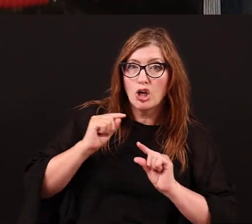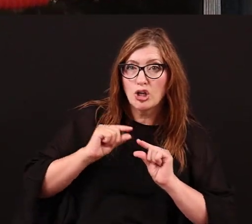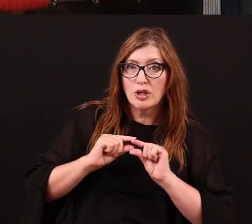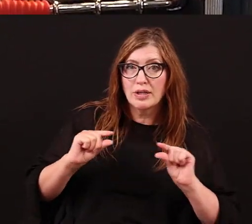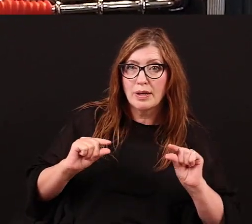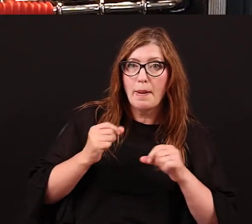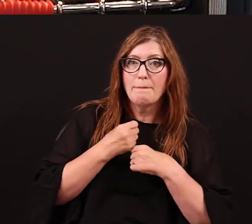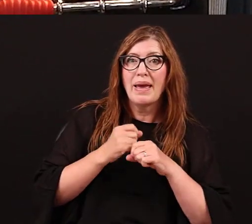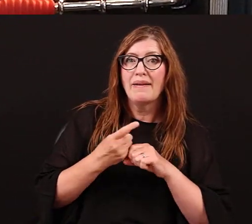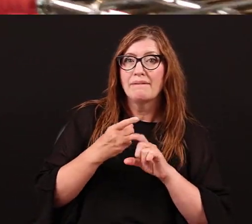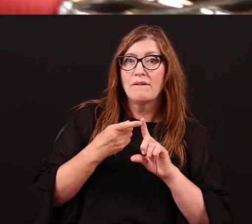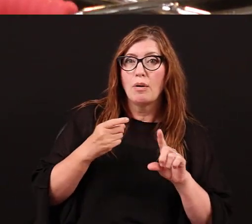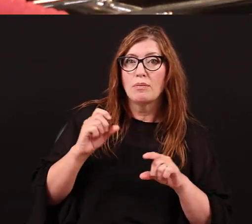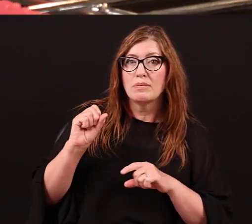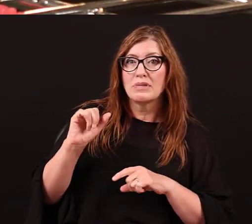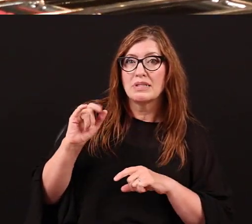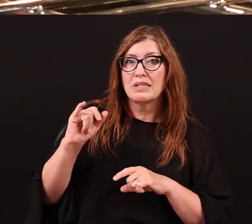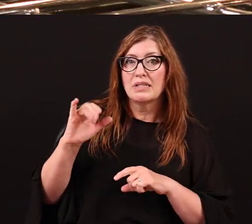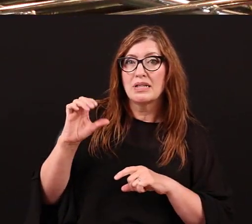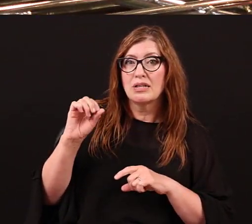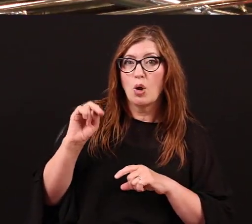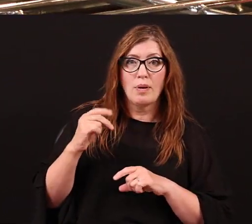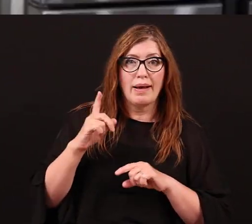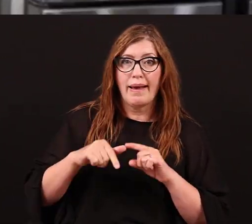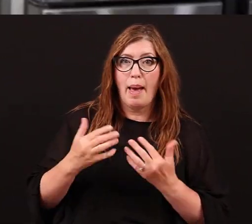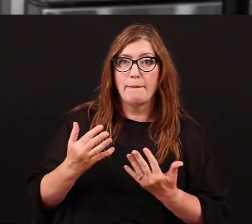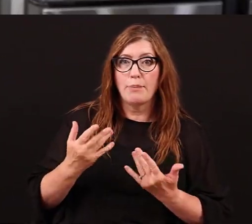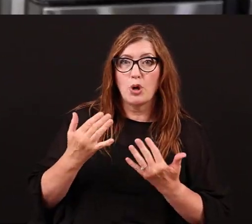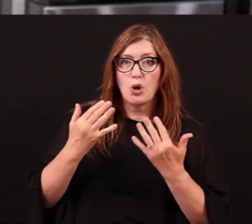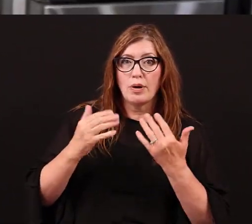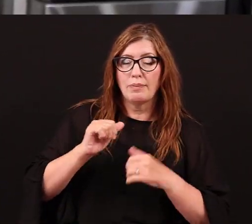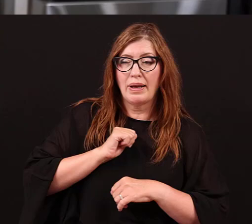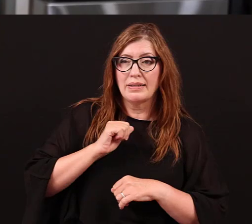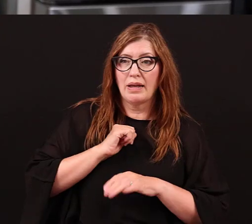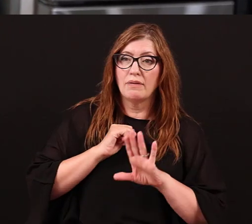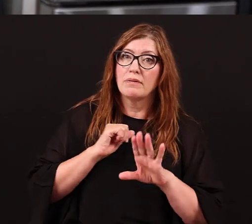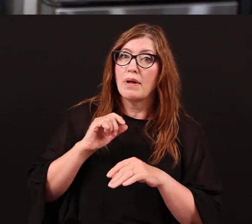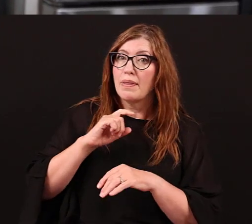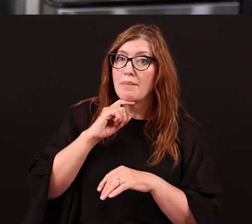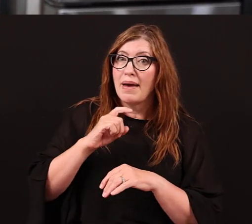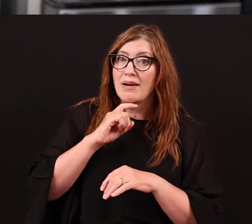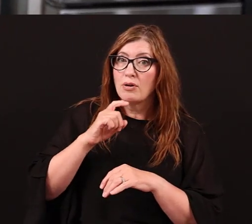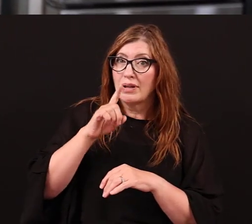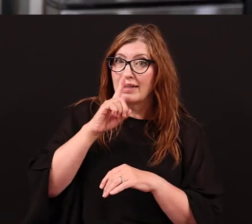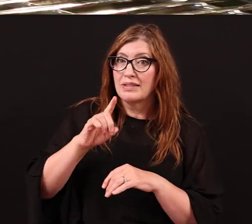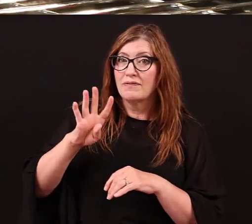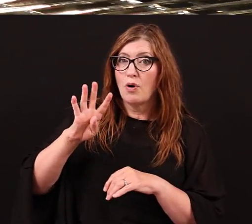They're made of silicone and I can't burn myself. Now keep in mind, the metal is 425 degrees,